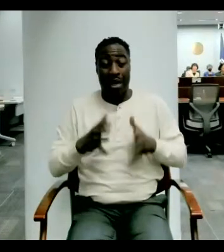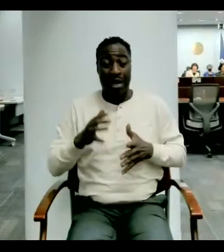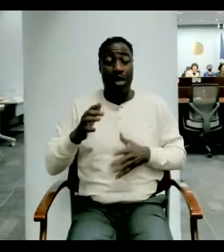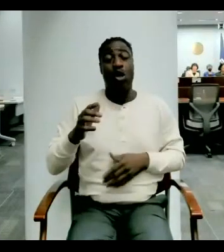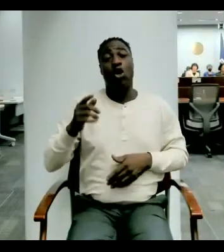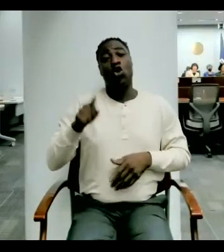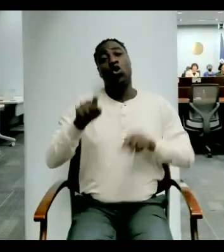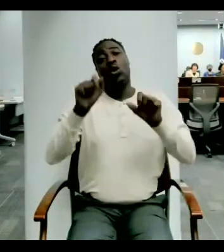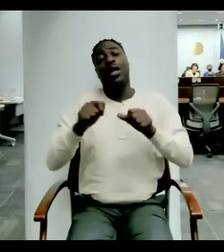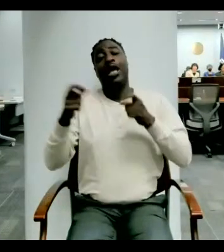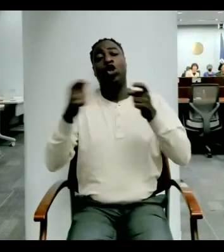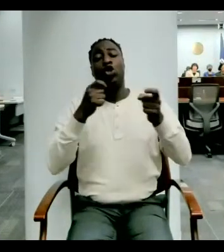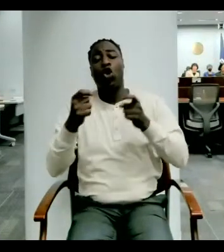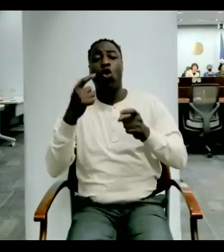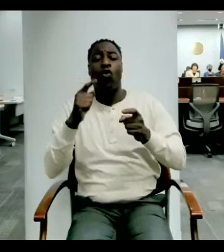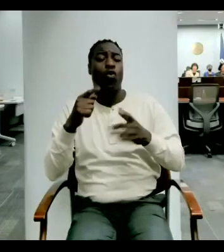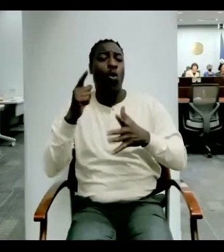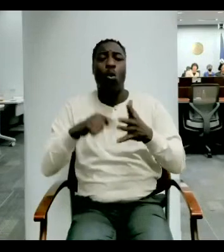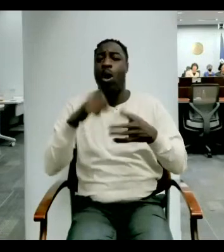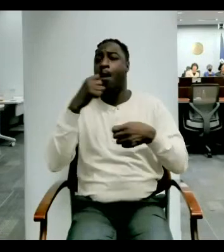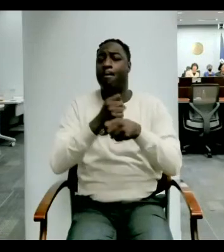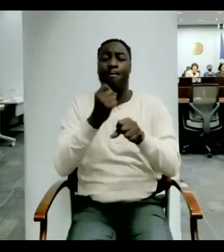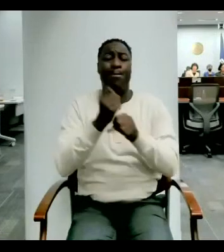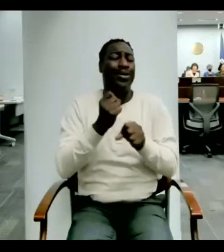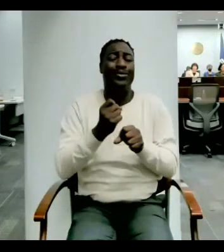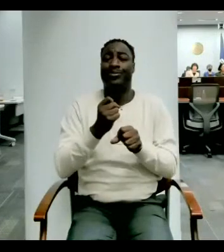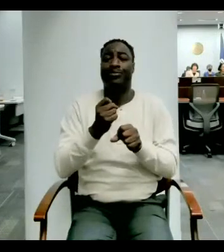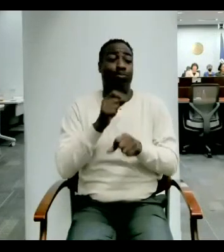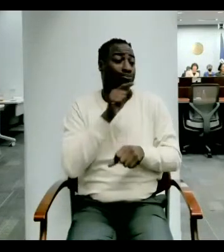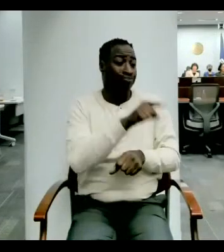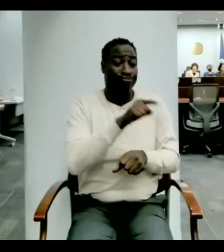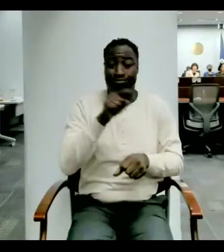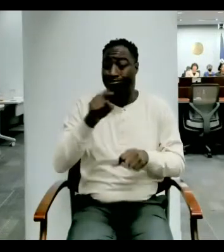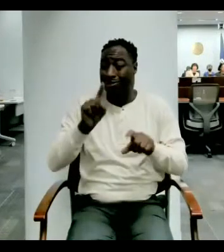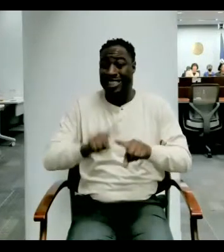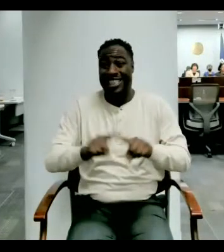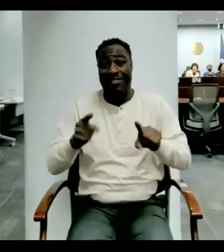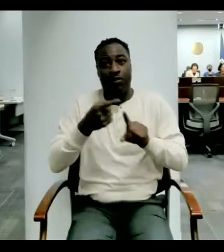control for what makes one applicant different from the other and those controls are protected